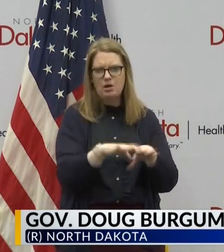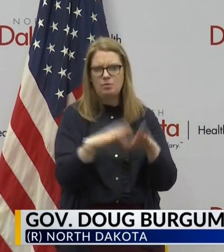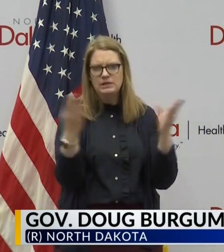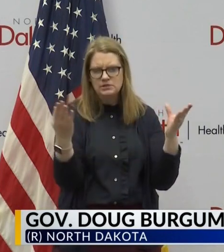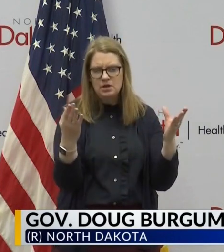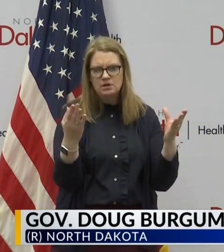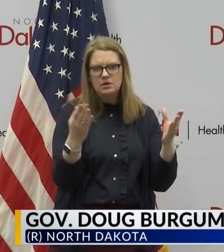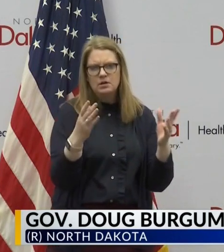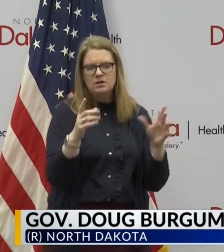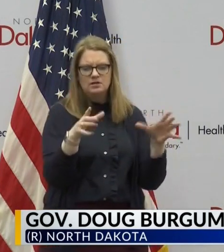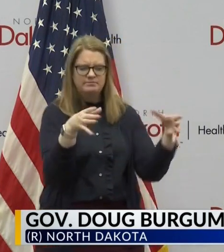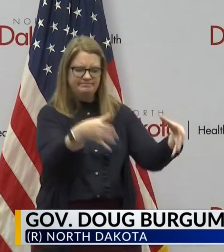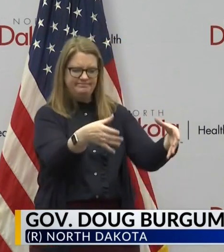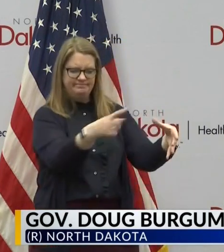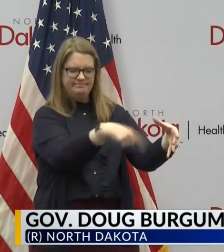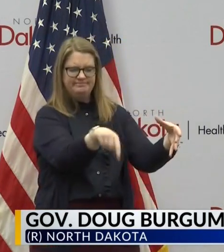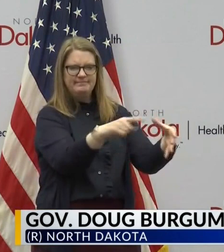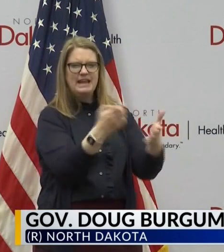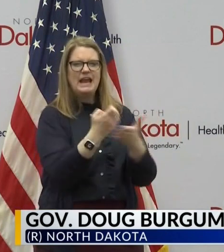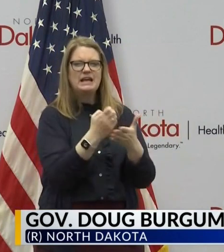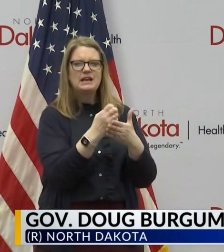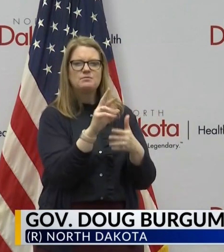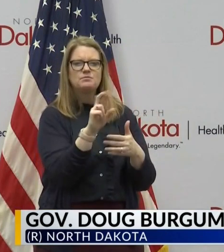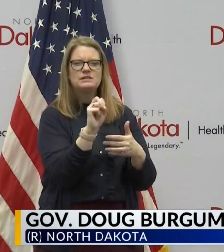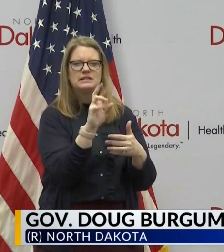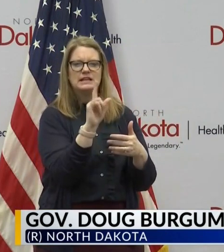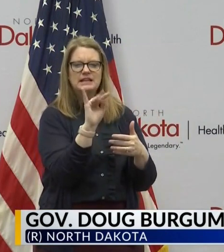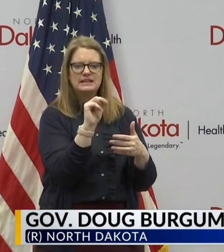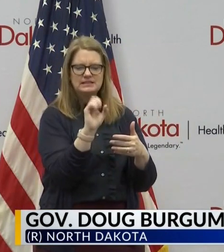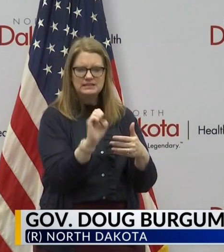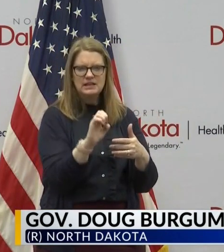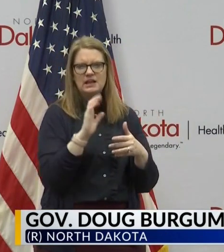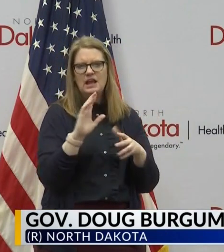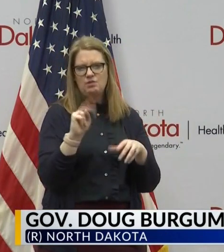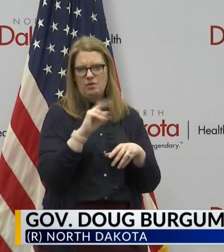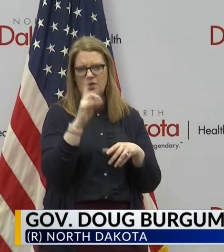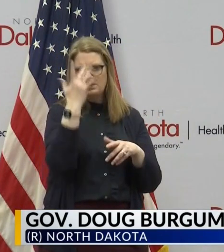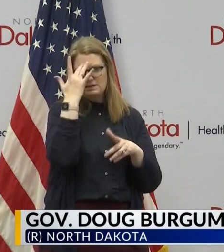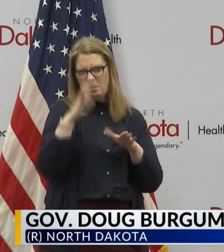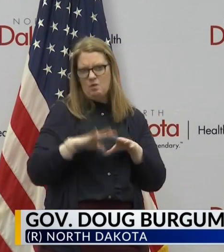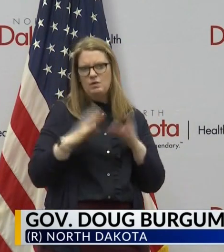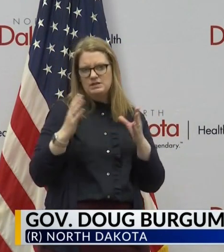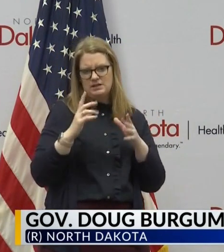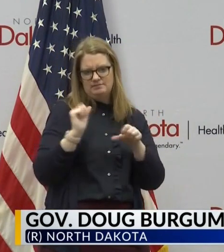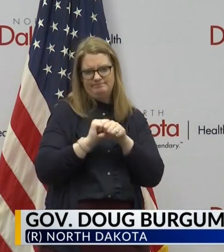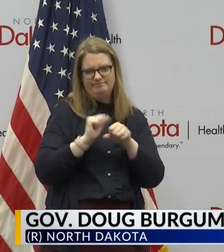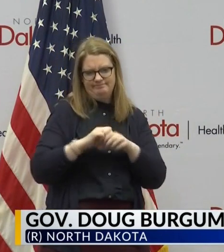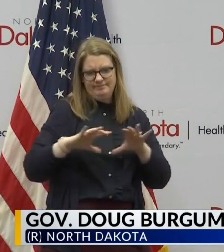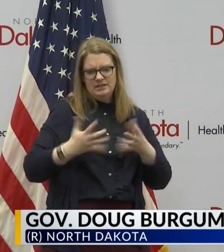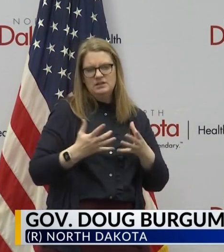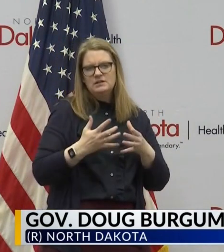CONTACT, WE'RE WORKING WITH THE BUSINESS ASSOCIATIONS AS PART OF THE NORTH DAKOTA SMART RESTART,